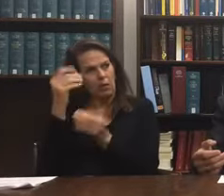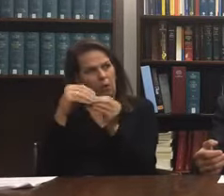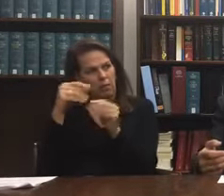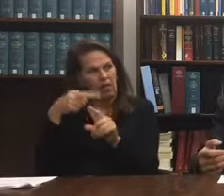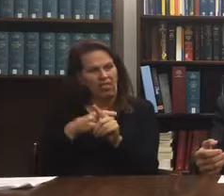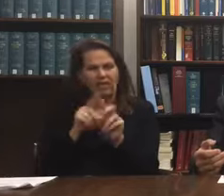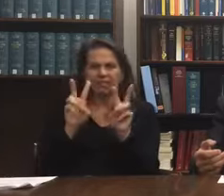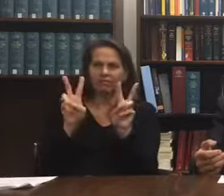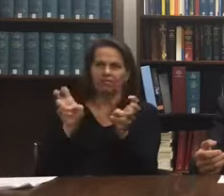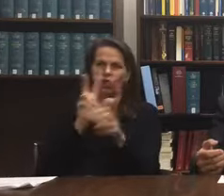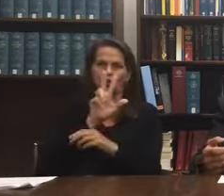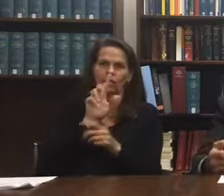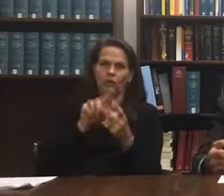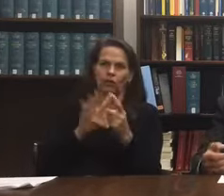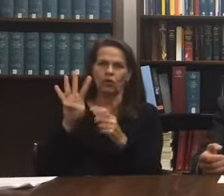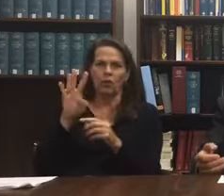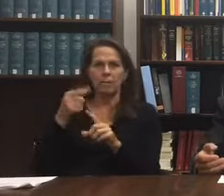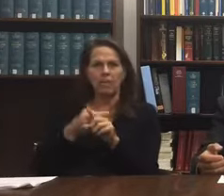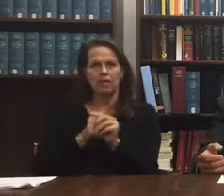months to get through the hearing process and your services must be